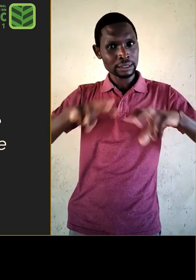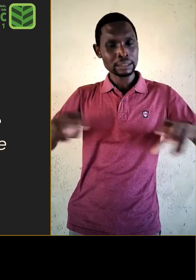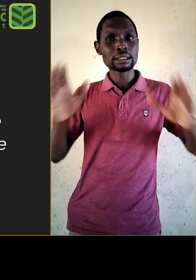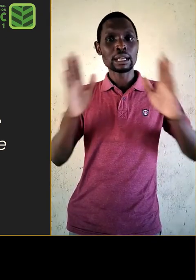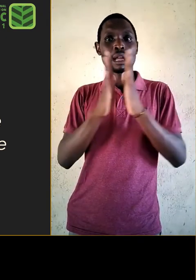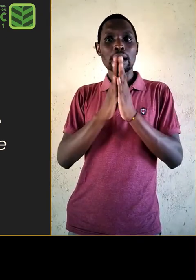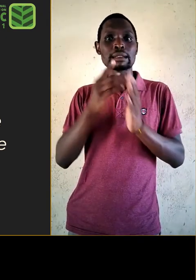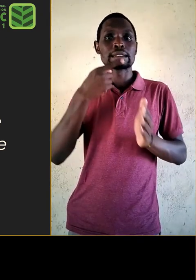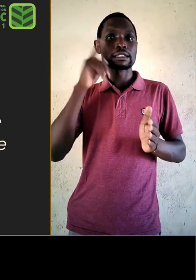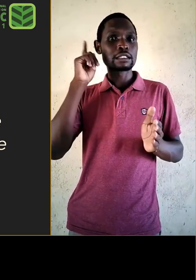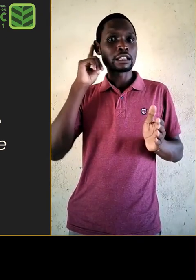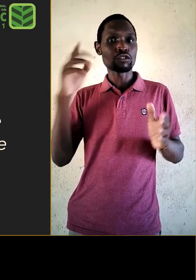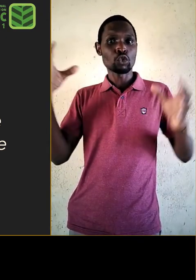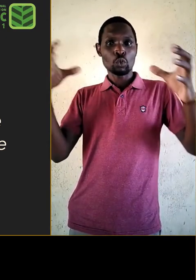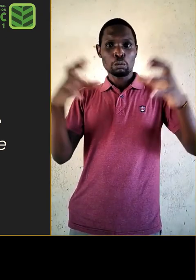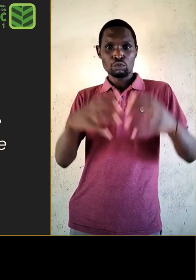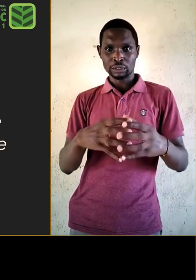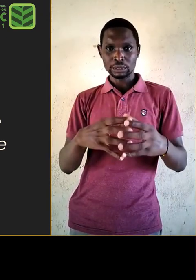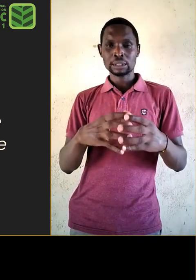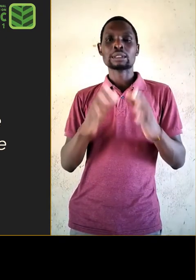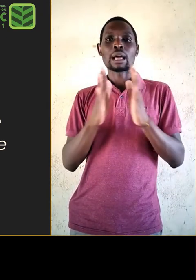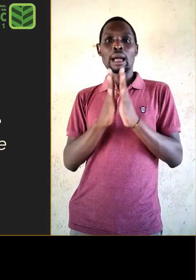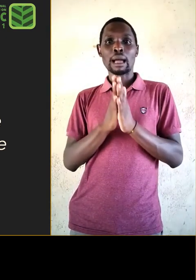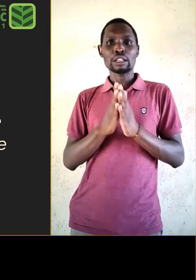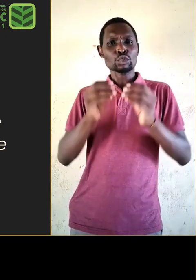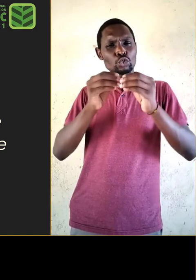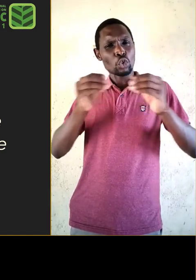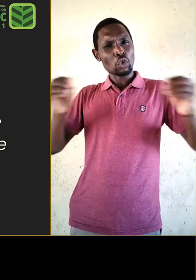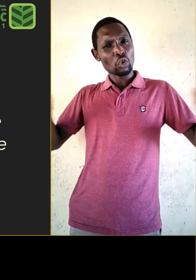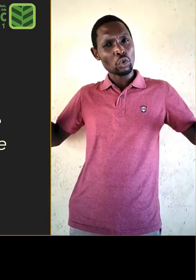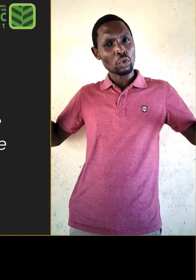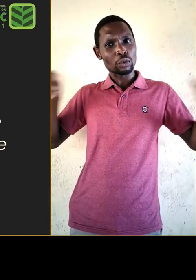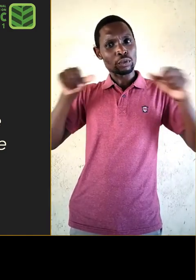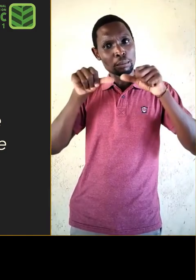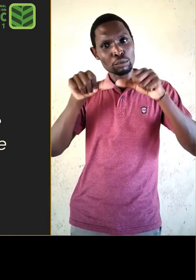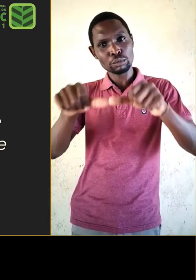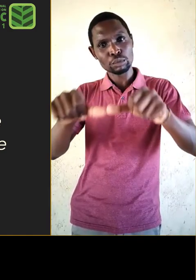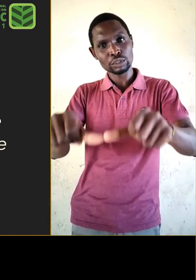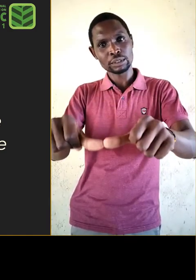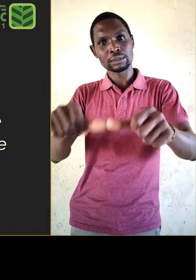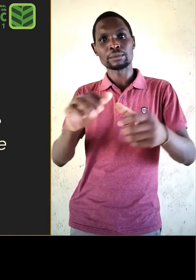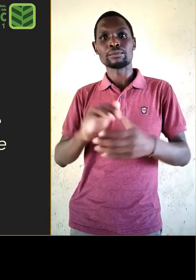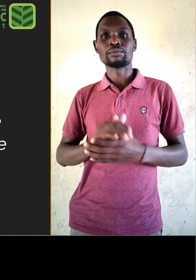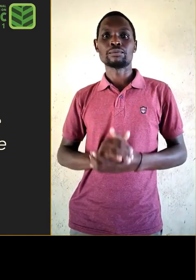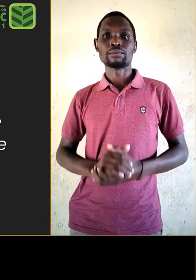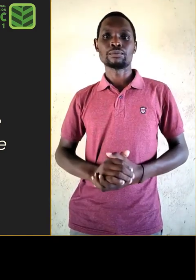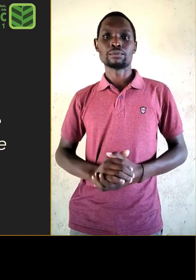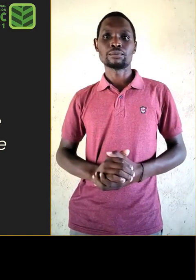...deaf researchers in the deaf community and is sustainable over the long term.